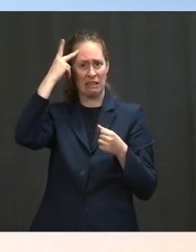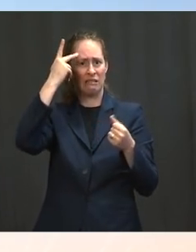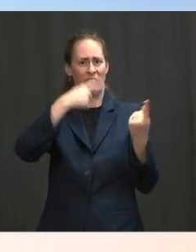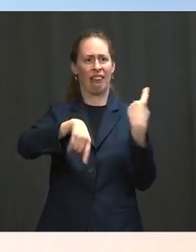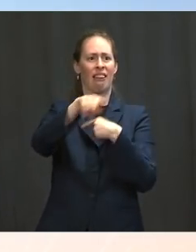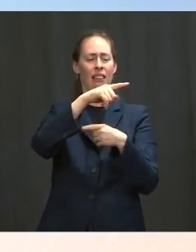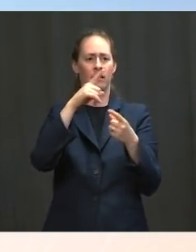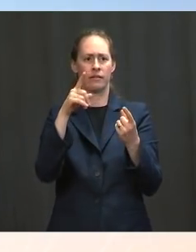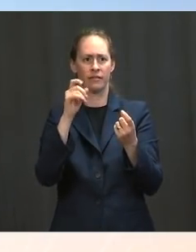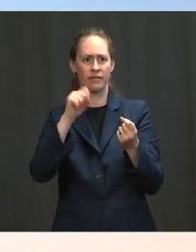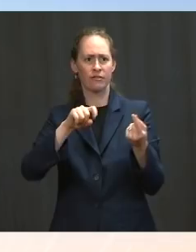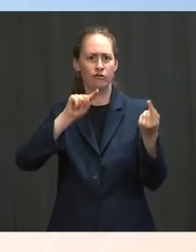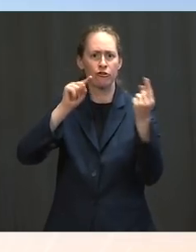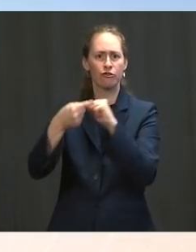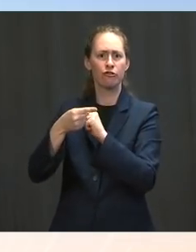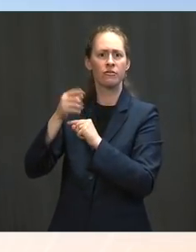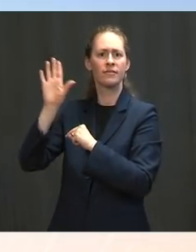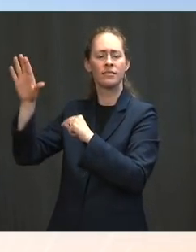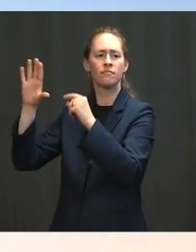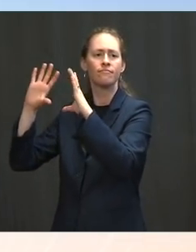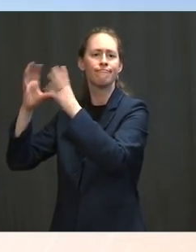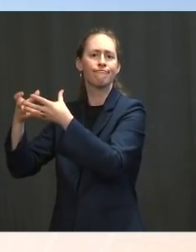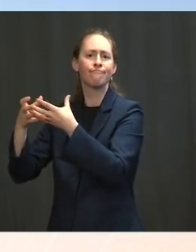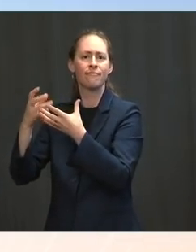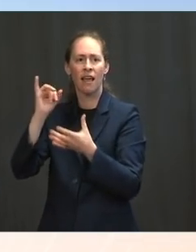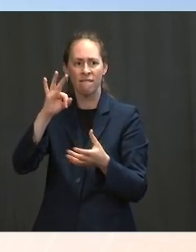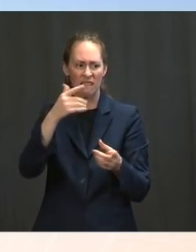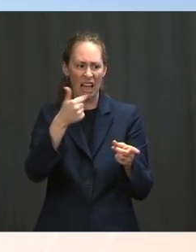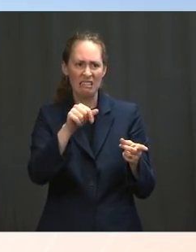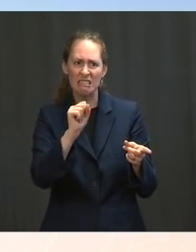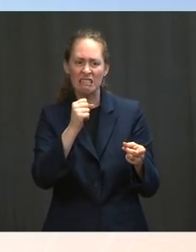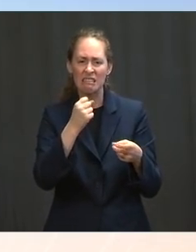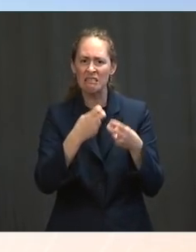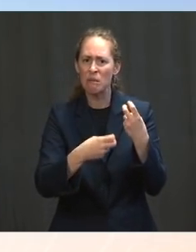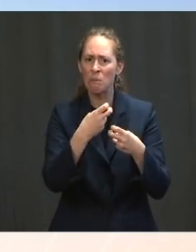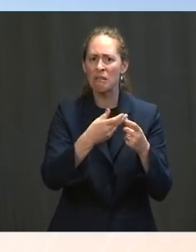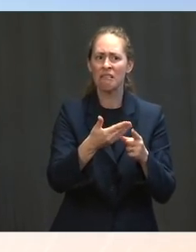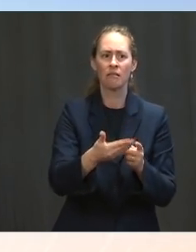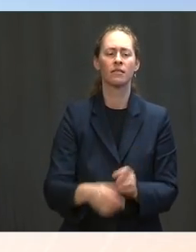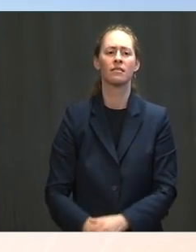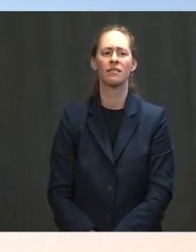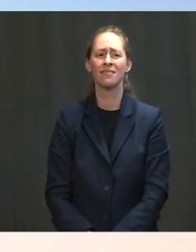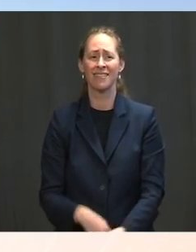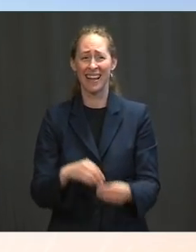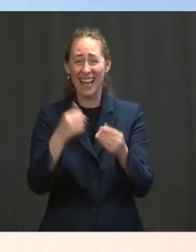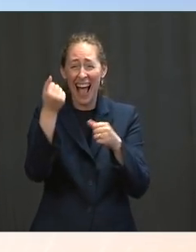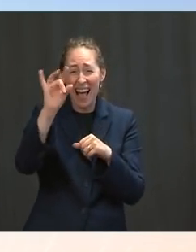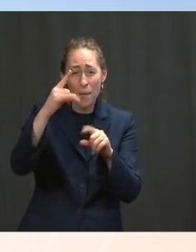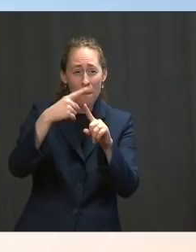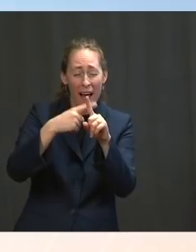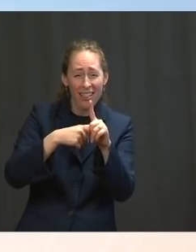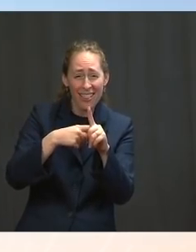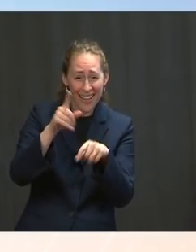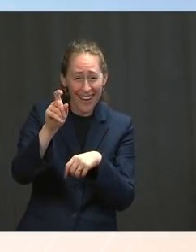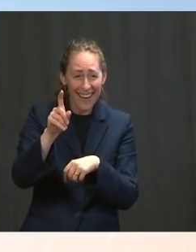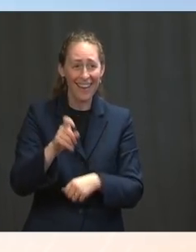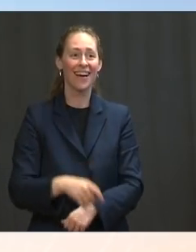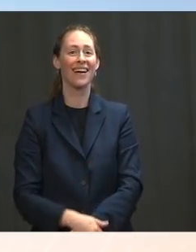and this party in the coming election? Ms. Psaki: In 18 months? The Press: Well -- Ms. Psaki: Seventeen months. Okay.